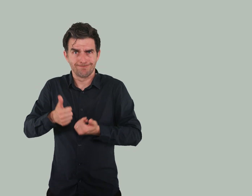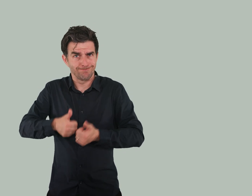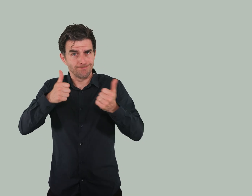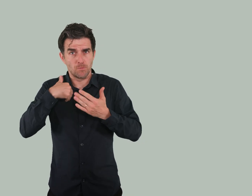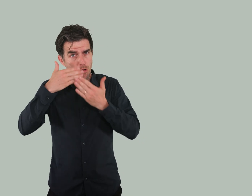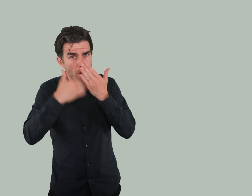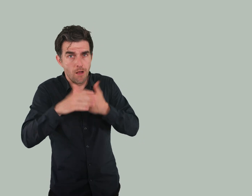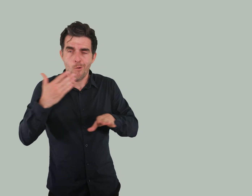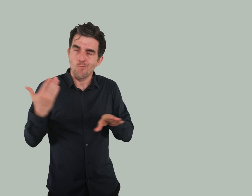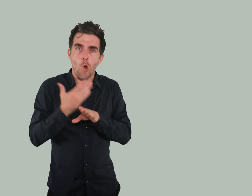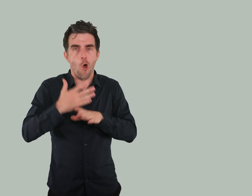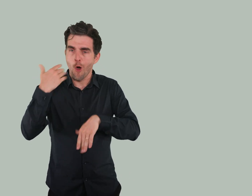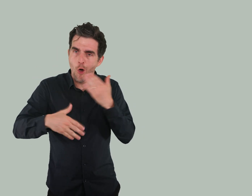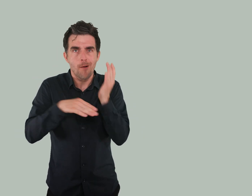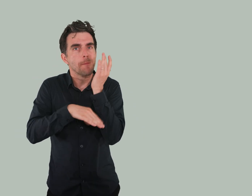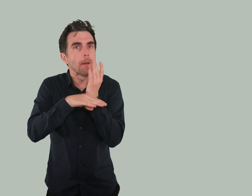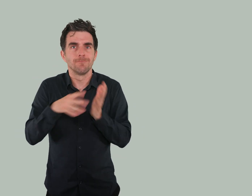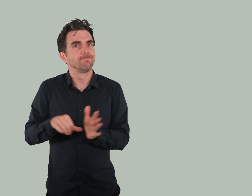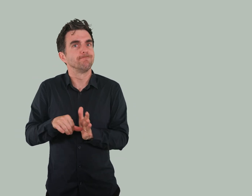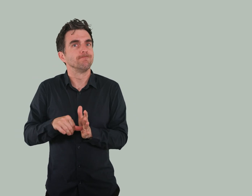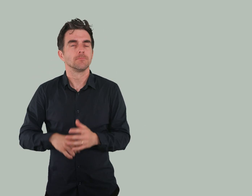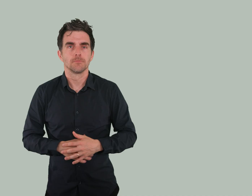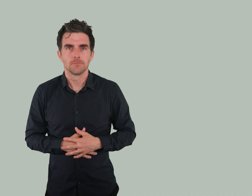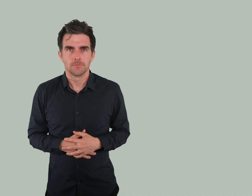it does not provide a firm foundation for a working life.